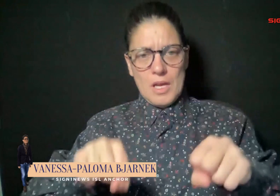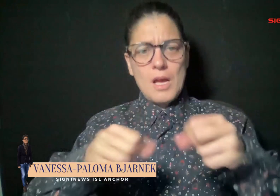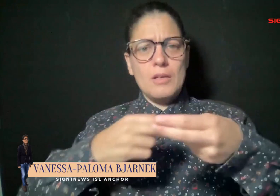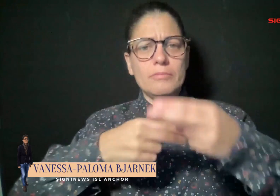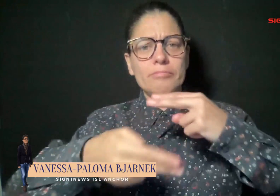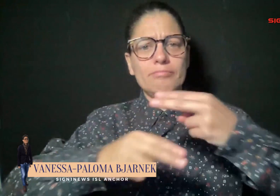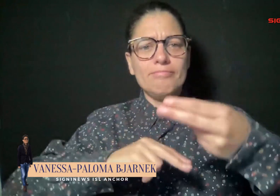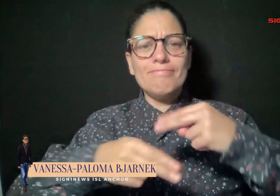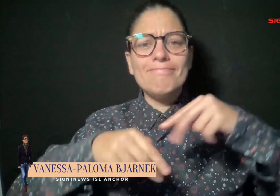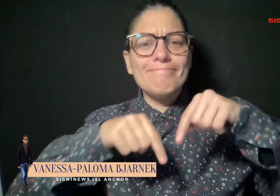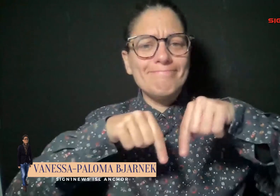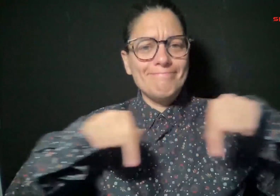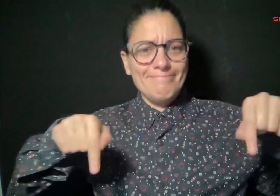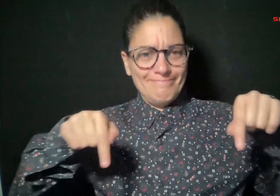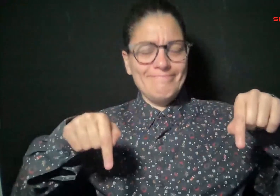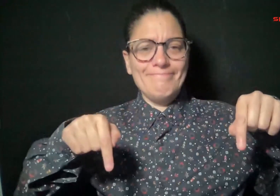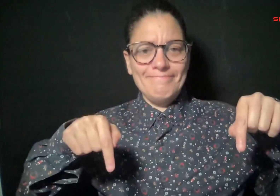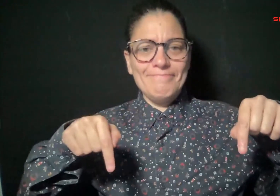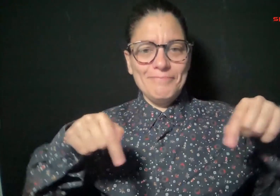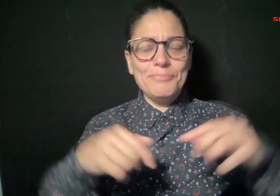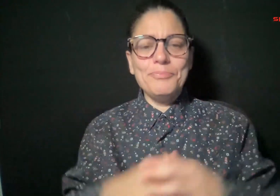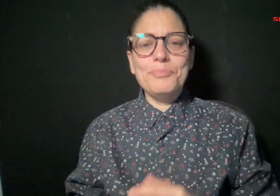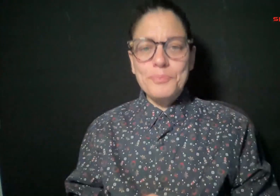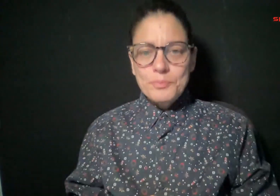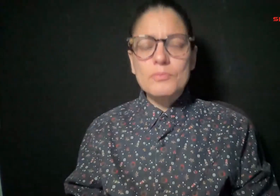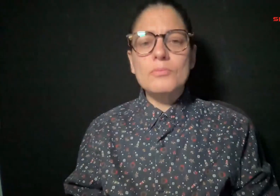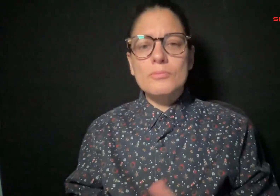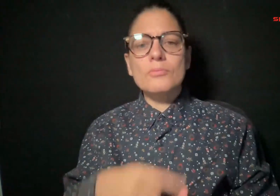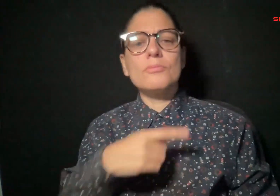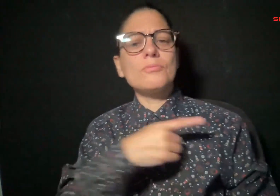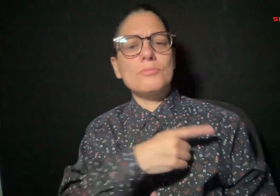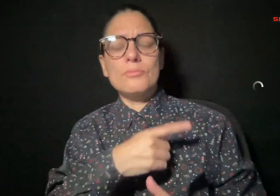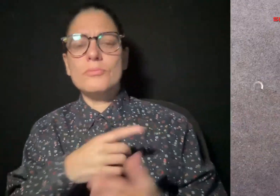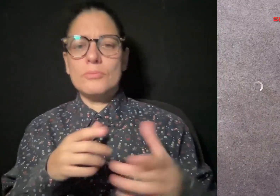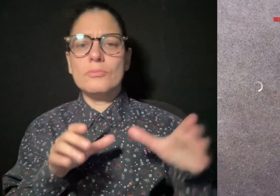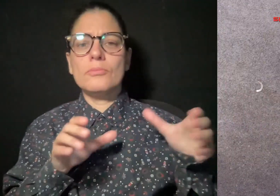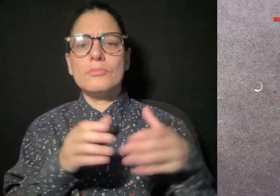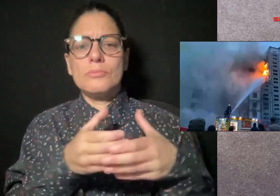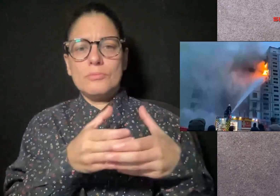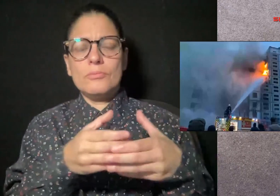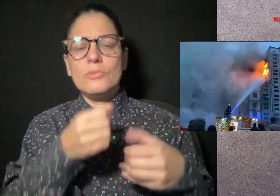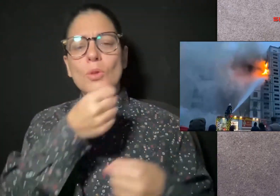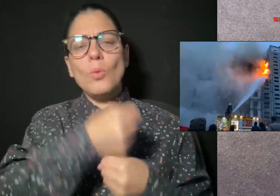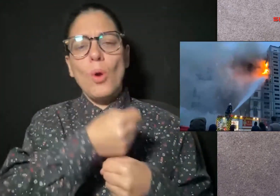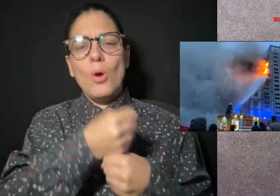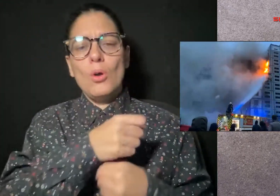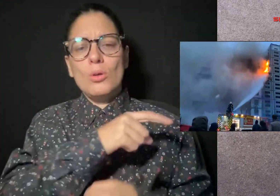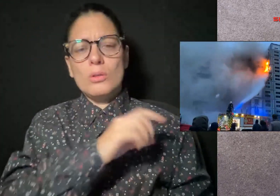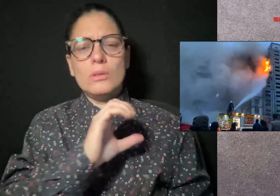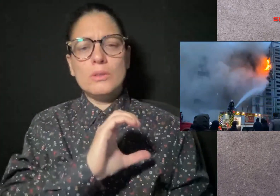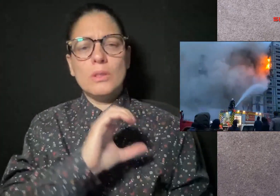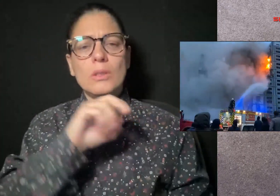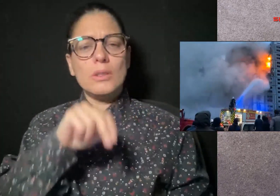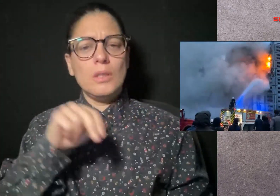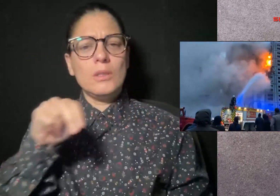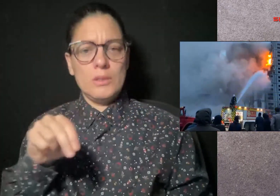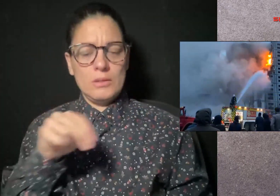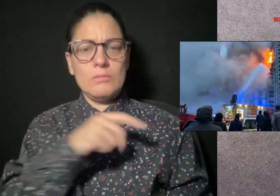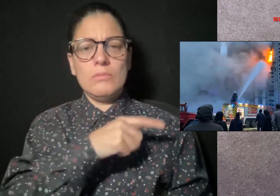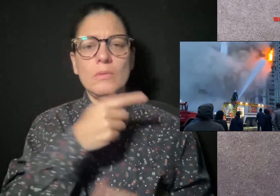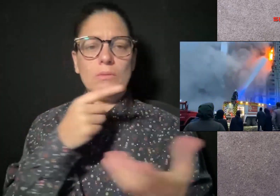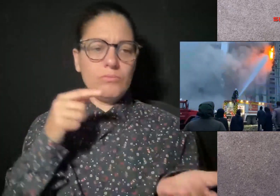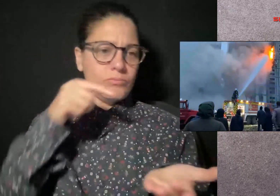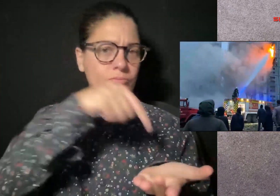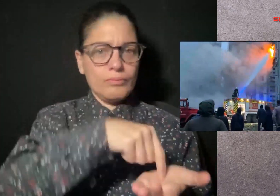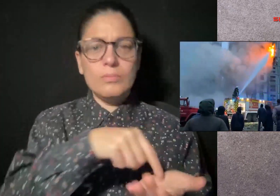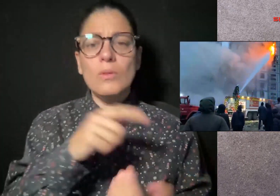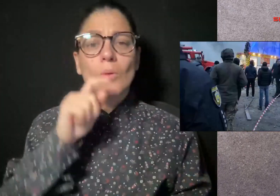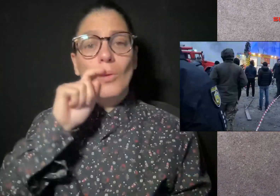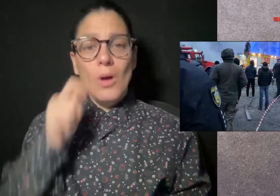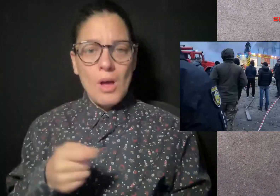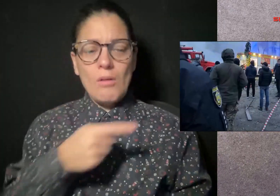interesting comment about this update we may add it at the bottom of the screen